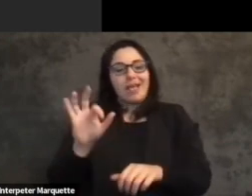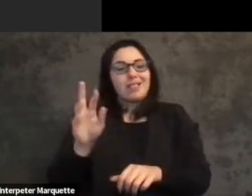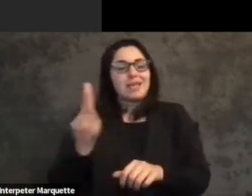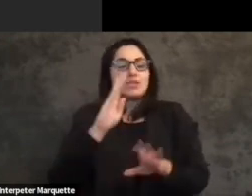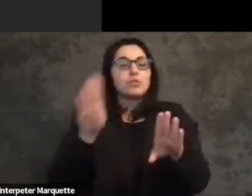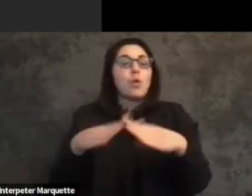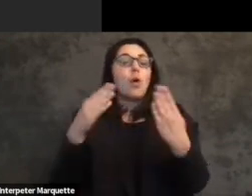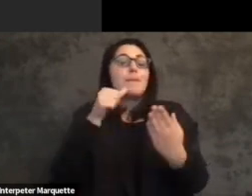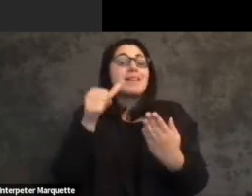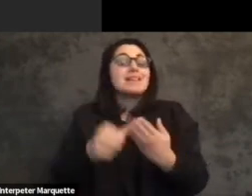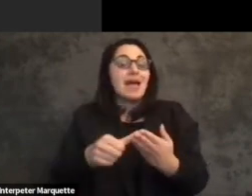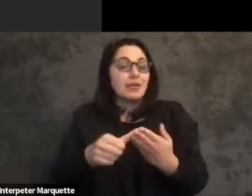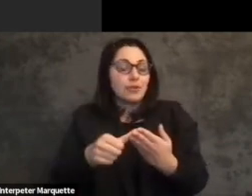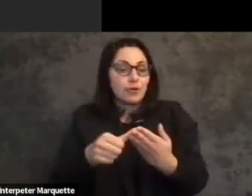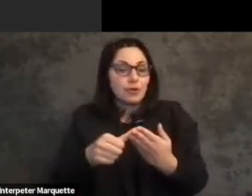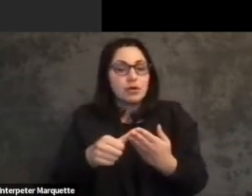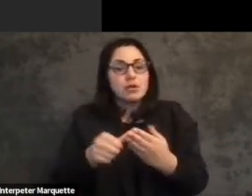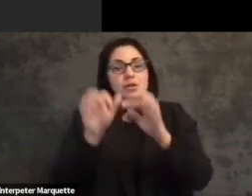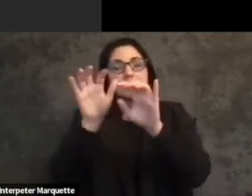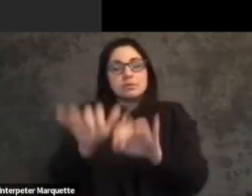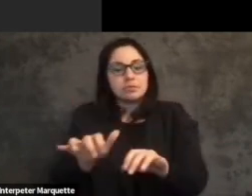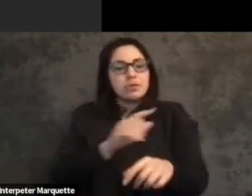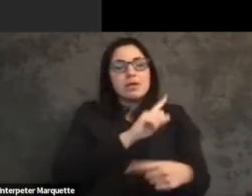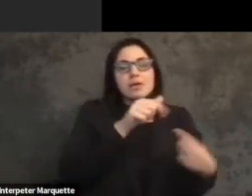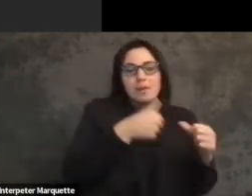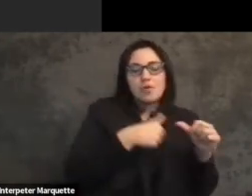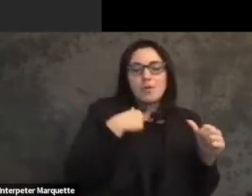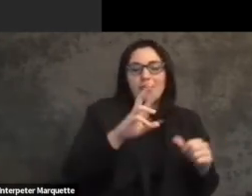what you're doing for yourselves and others. And we wanted to share some action steps that